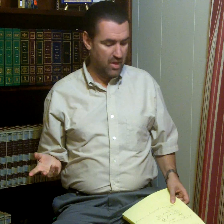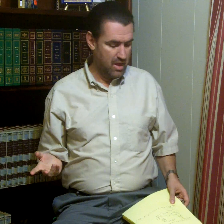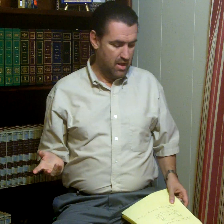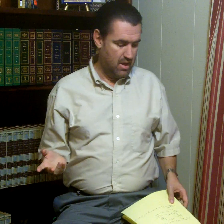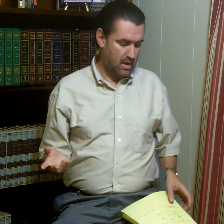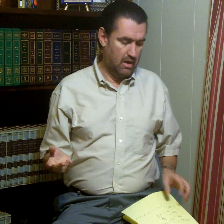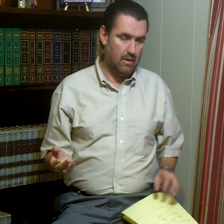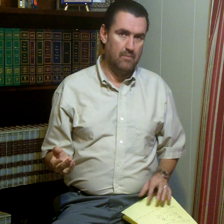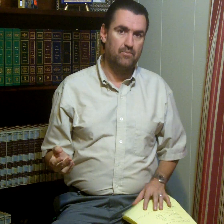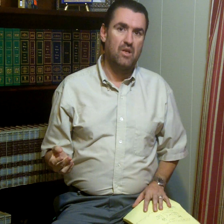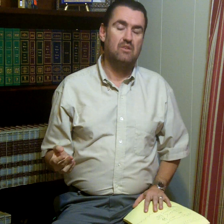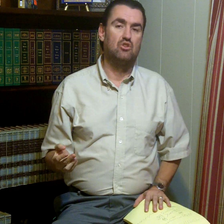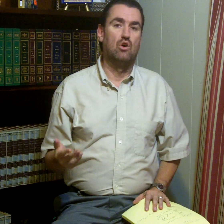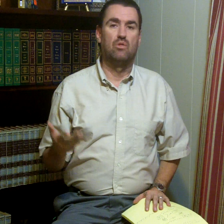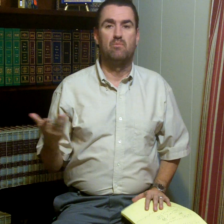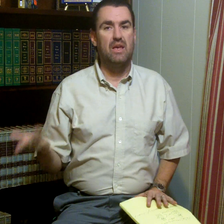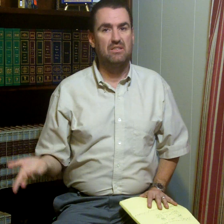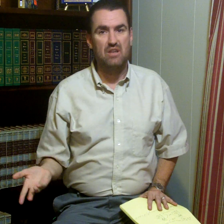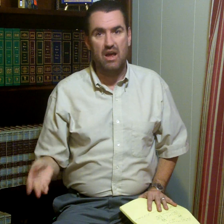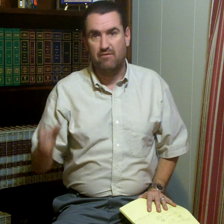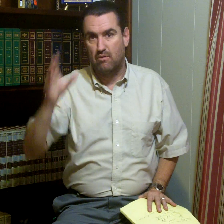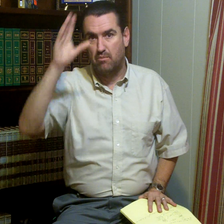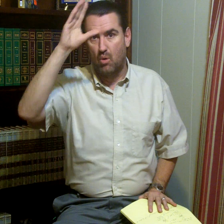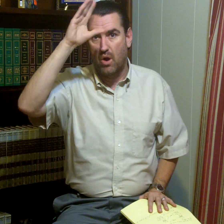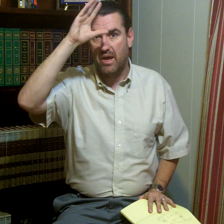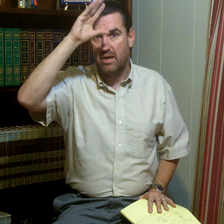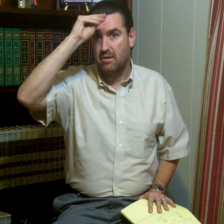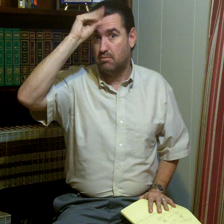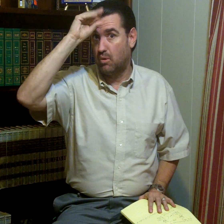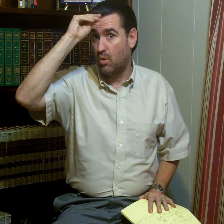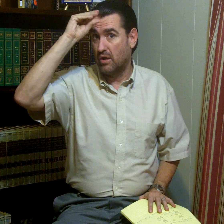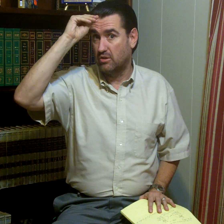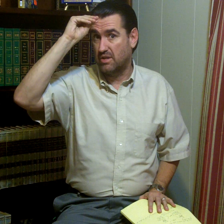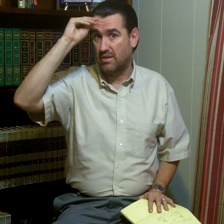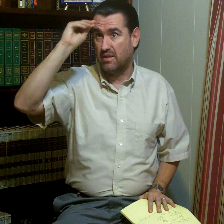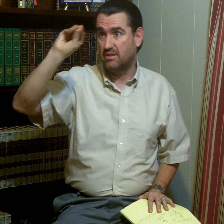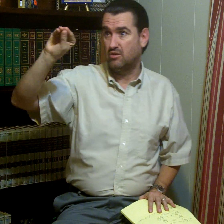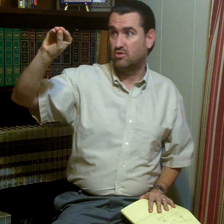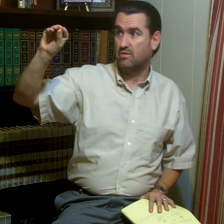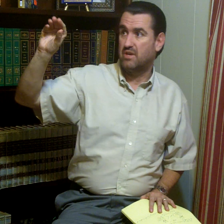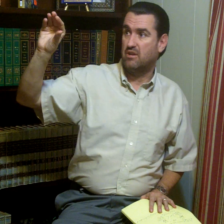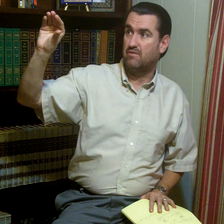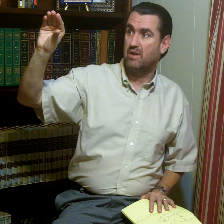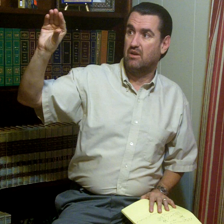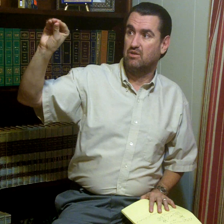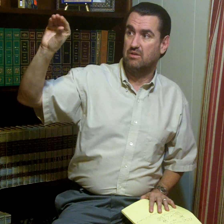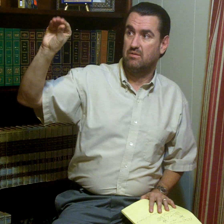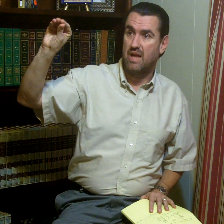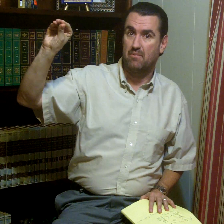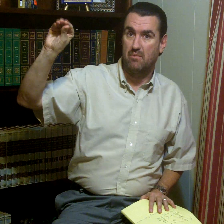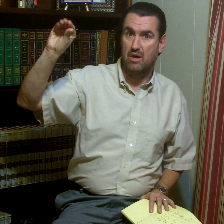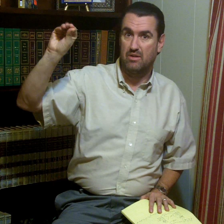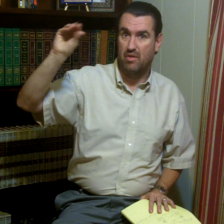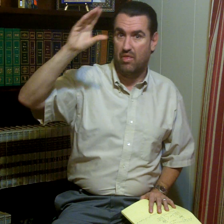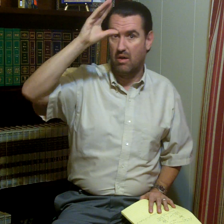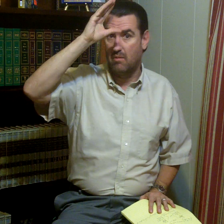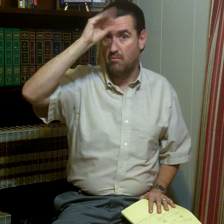So, the base sign for boy boy it looks like this you sort-of take your fingers and tap them on to the thumb